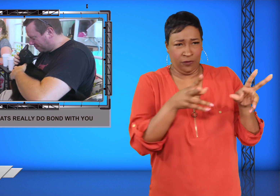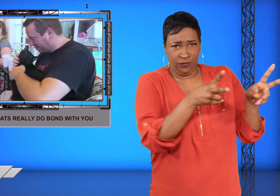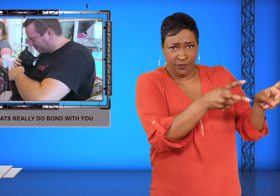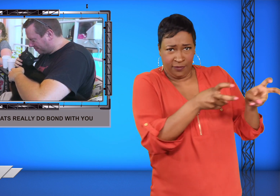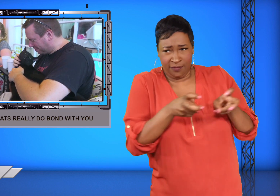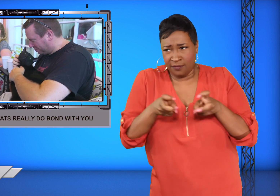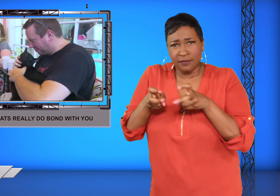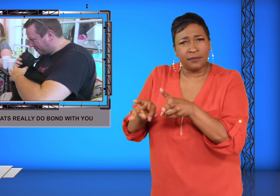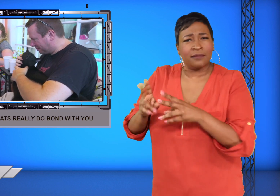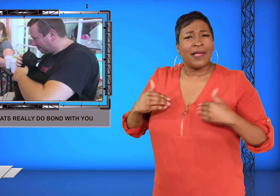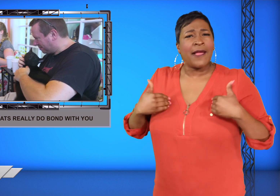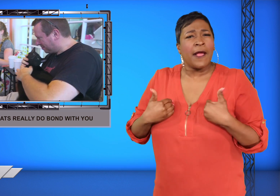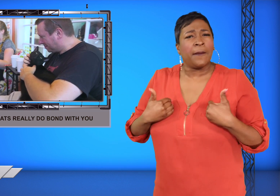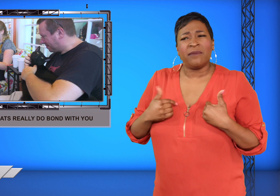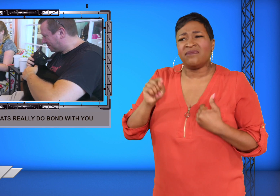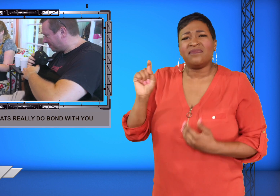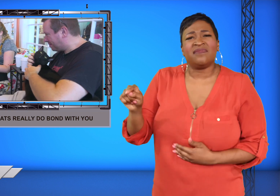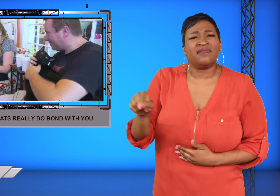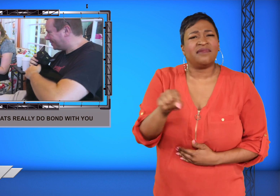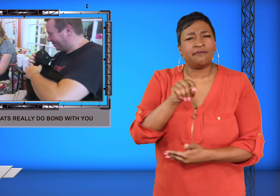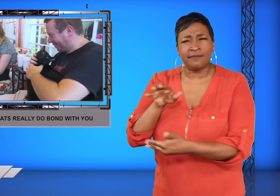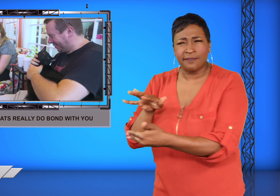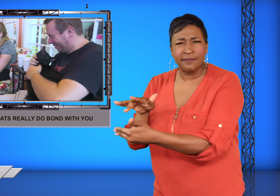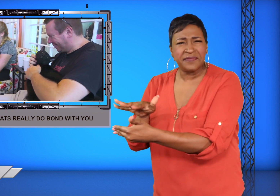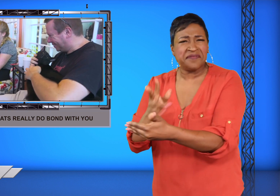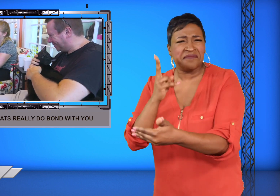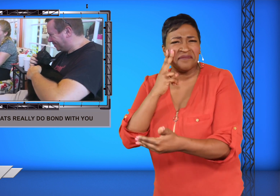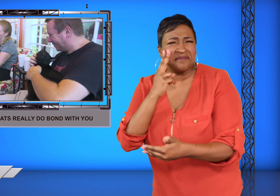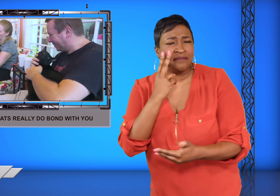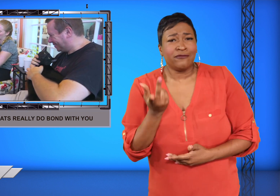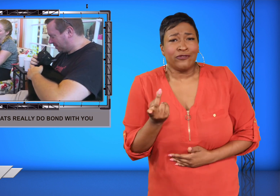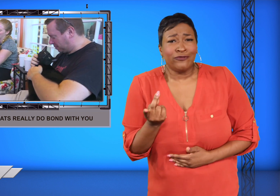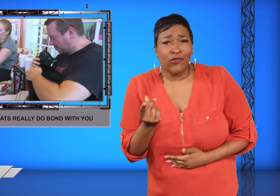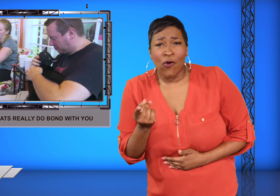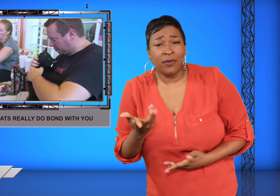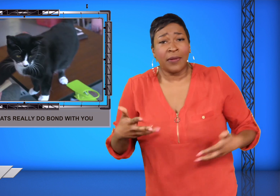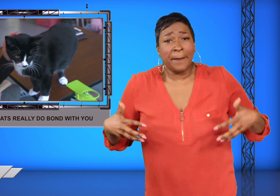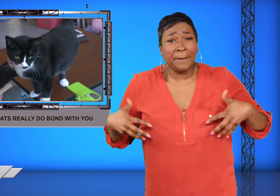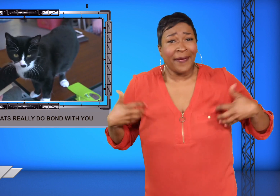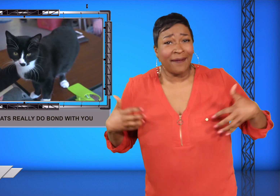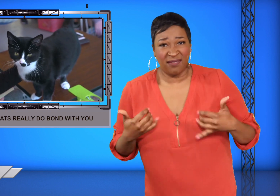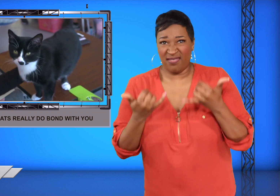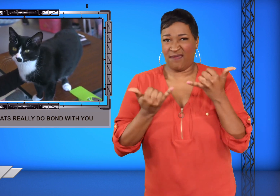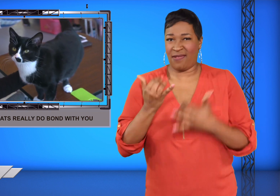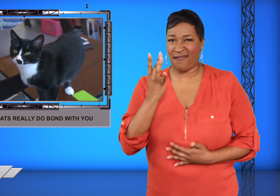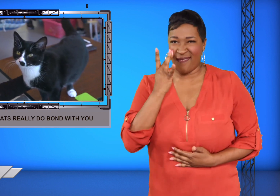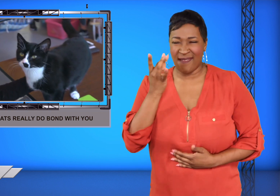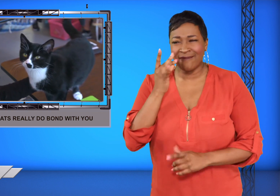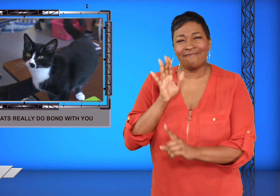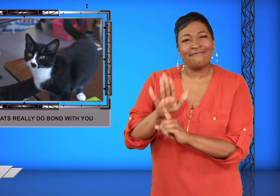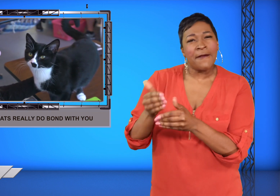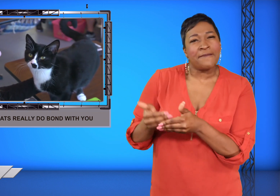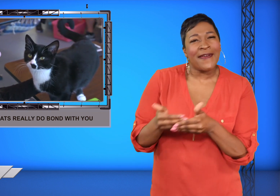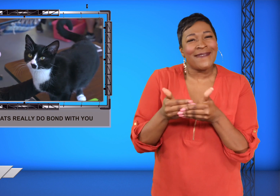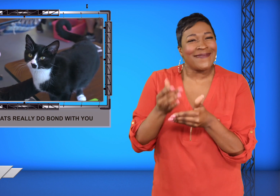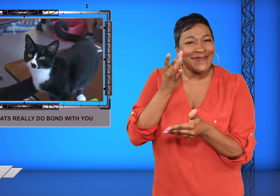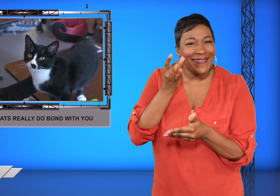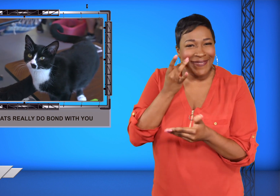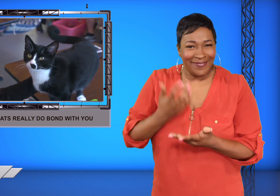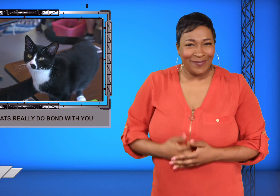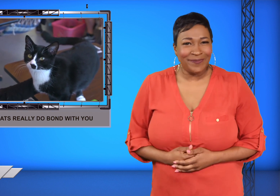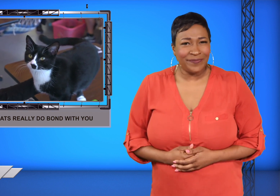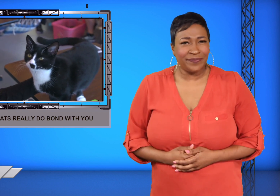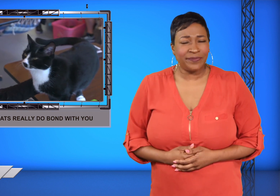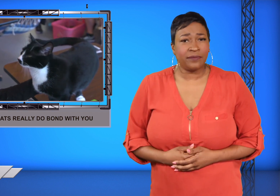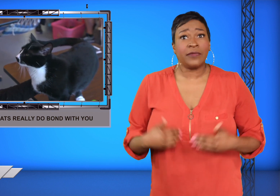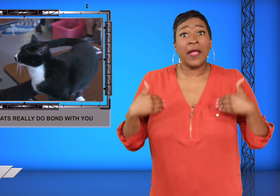Then translated that study to dogs, primates and now, cats and kittens.